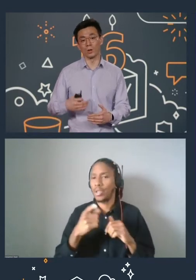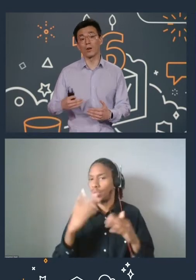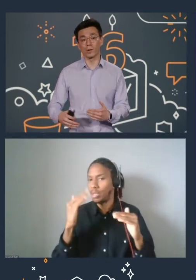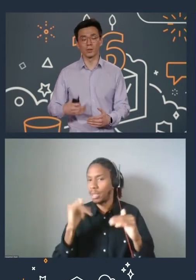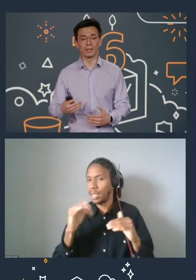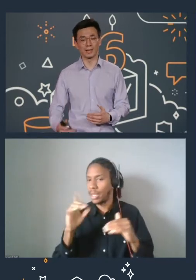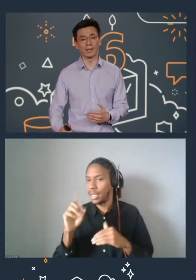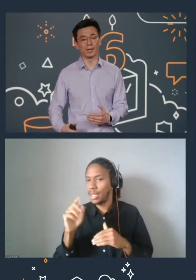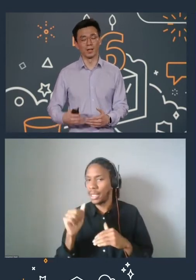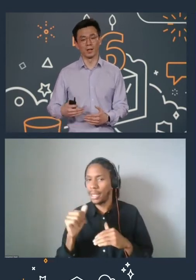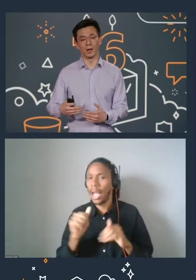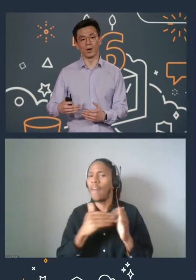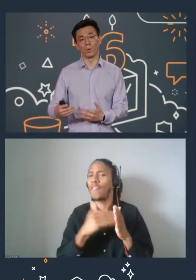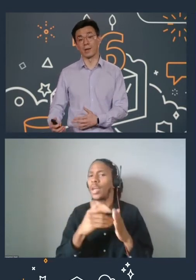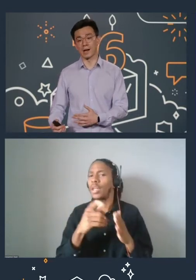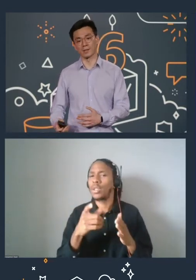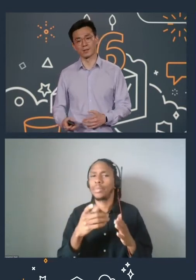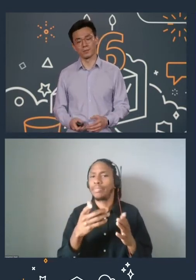how frequently that data will be accessed.